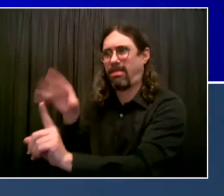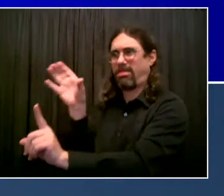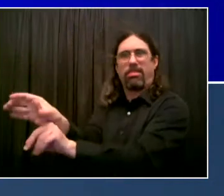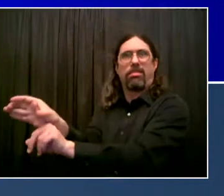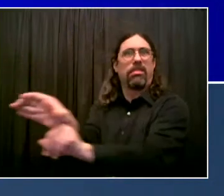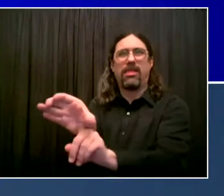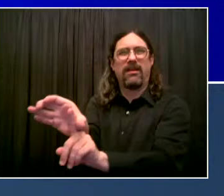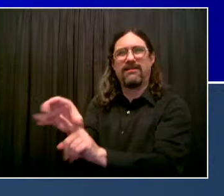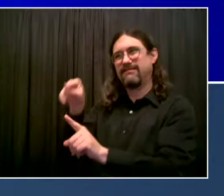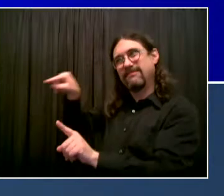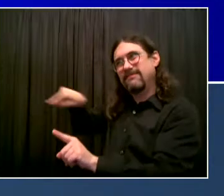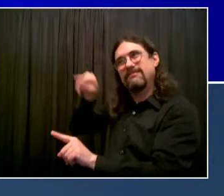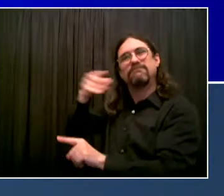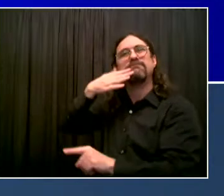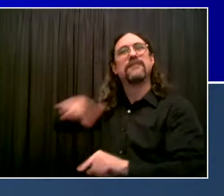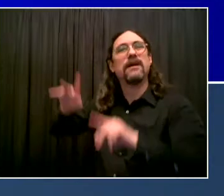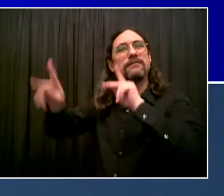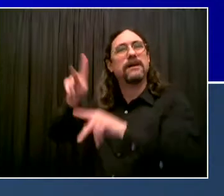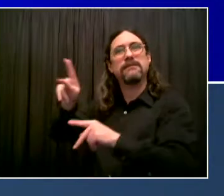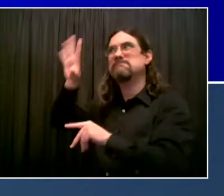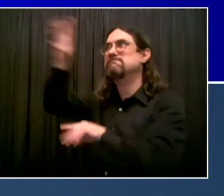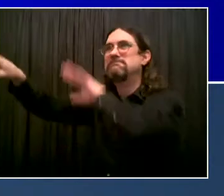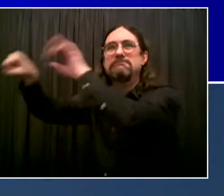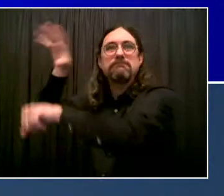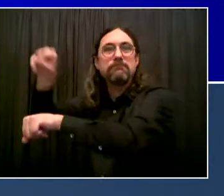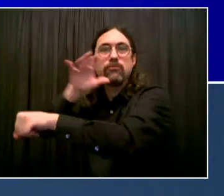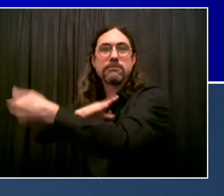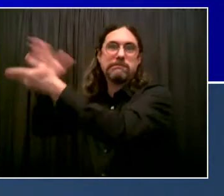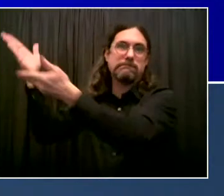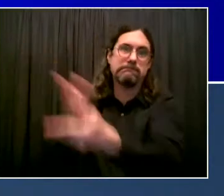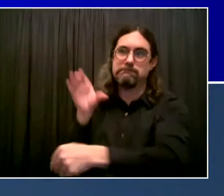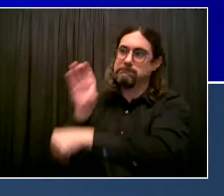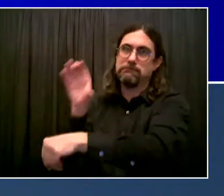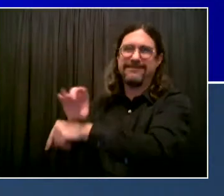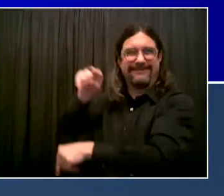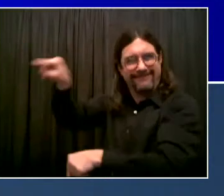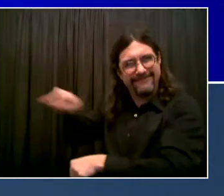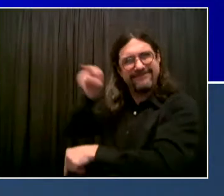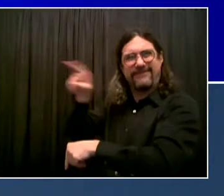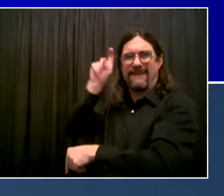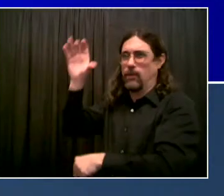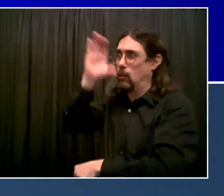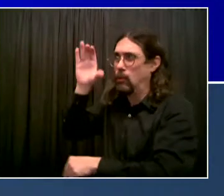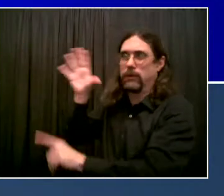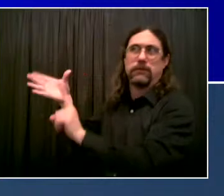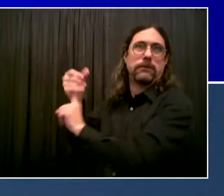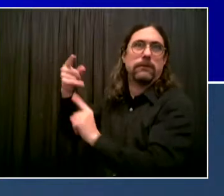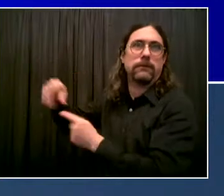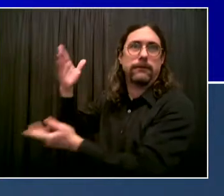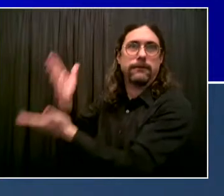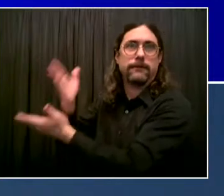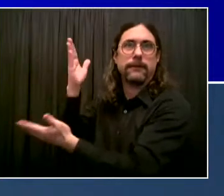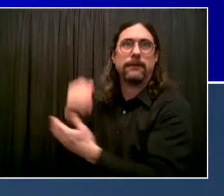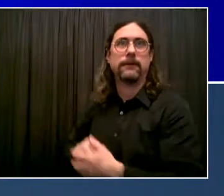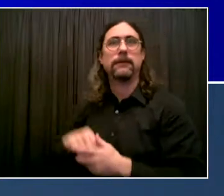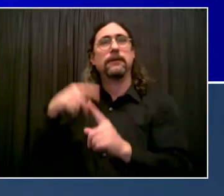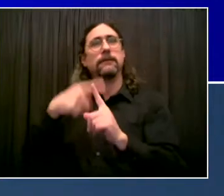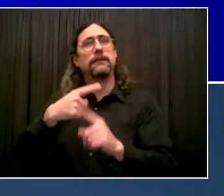WEEK WE WILL BE WORKING WITH THE STATE AND THE NYPD WILL DEVELOP N NW E